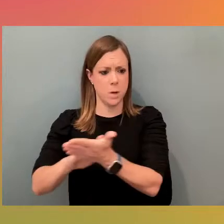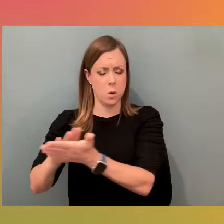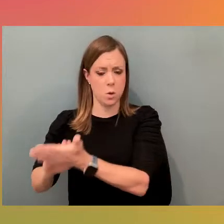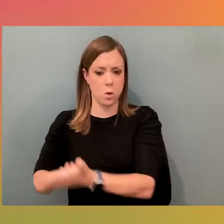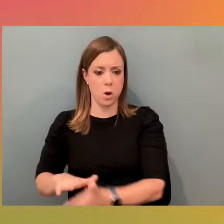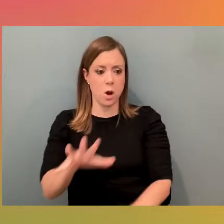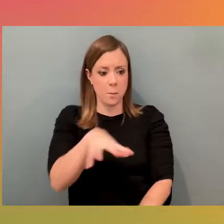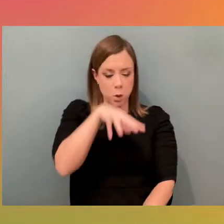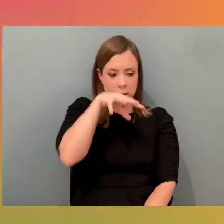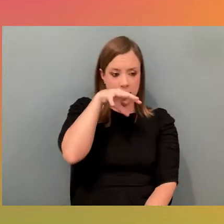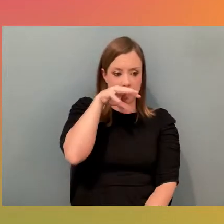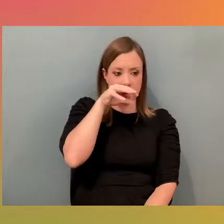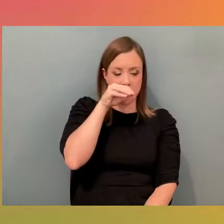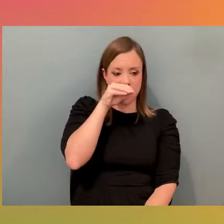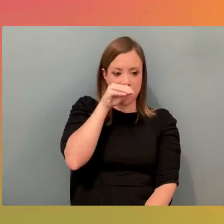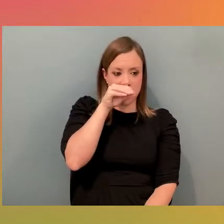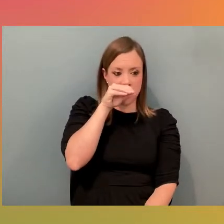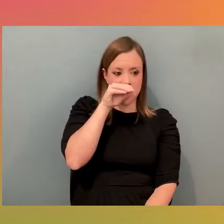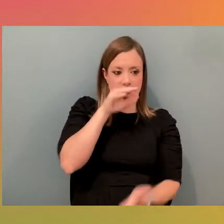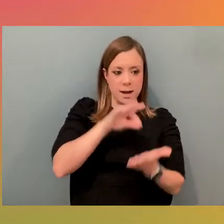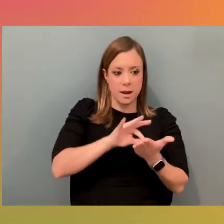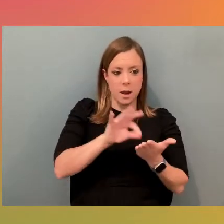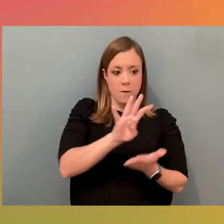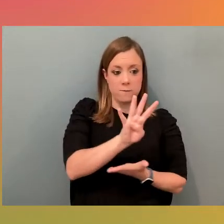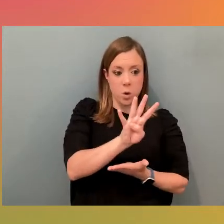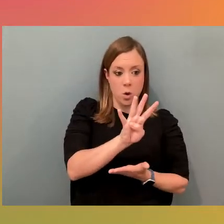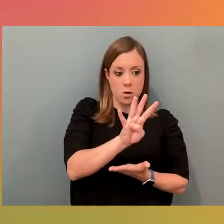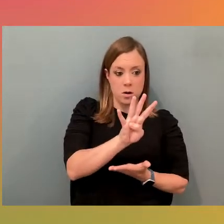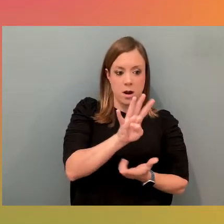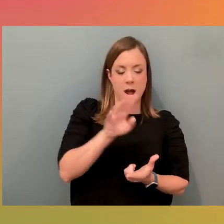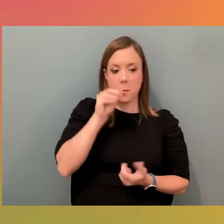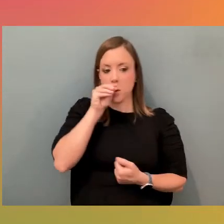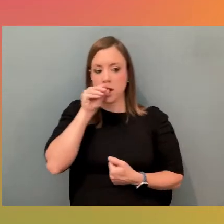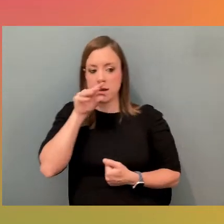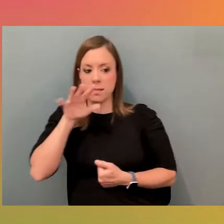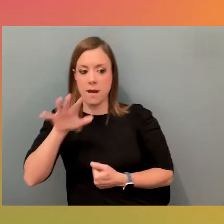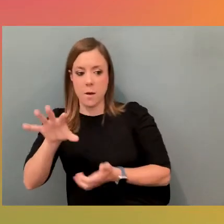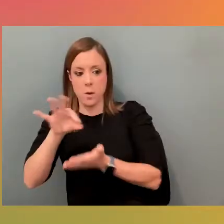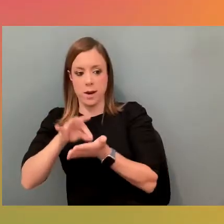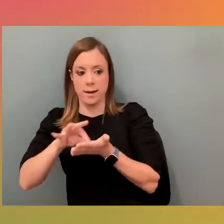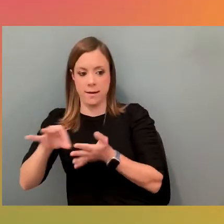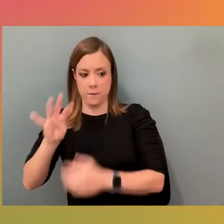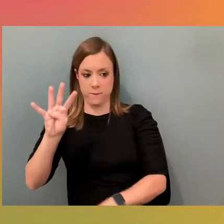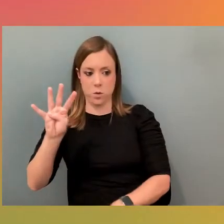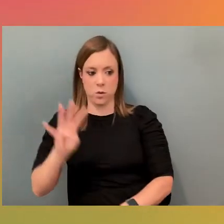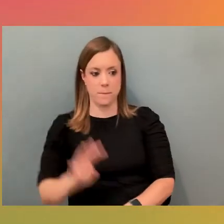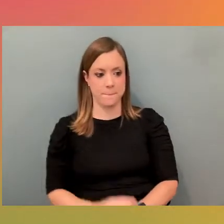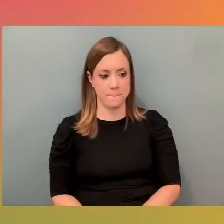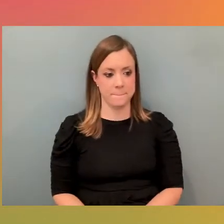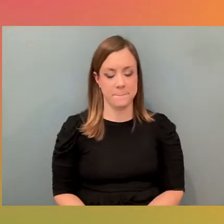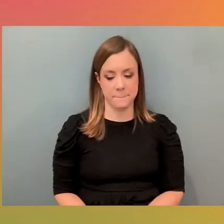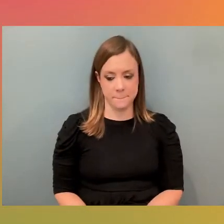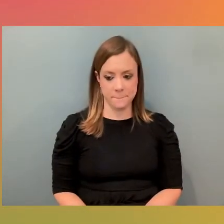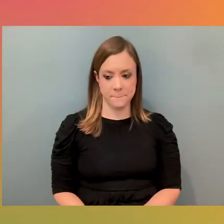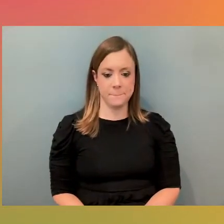CONTINUE AT YOUR OWN PACE. BREATHING IN FOR A COUNT OF